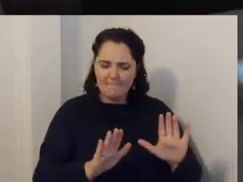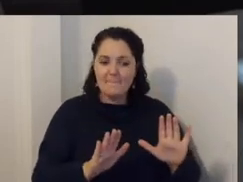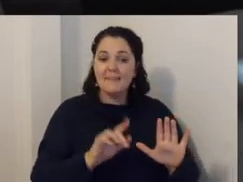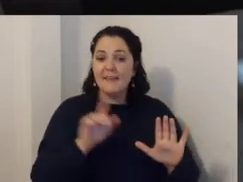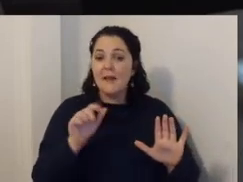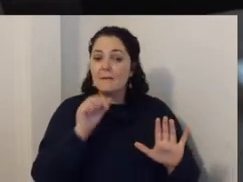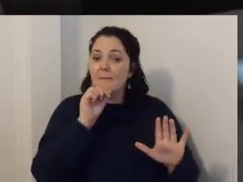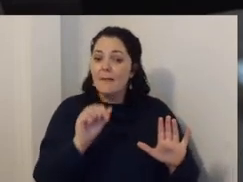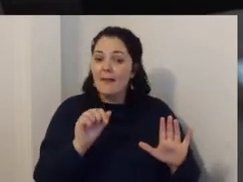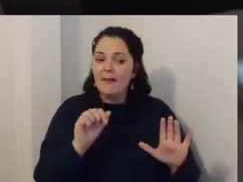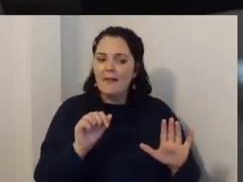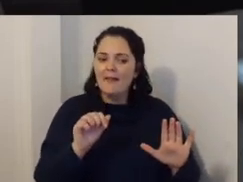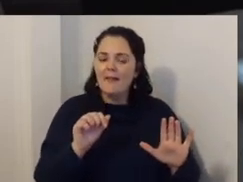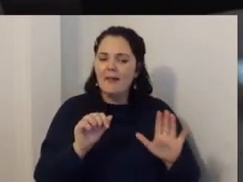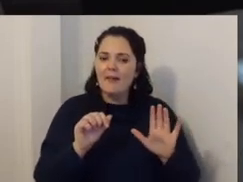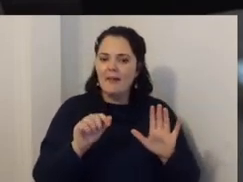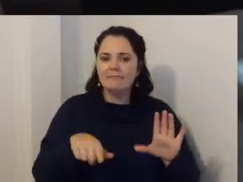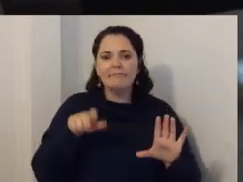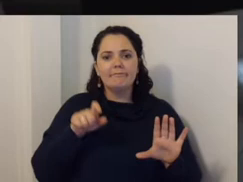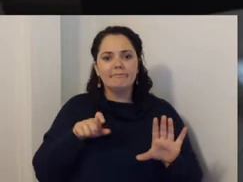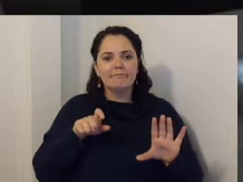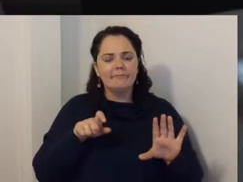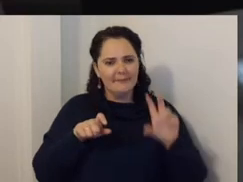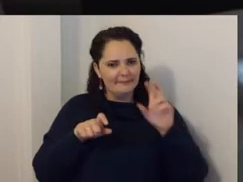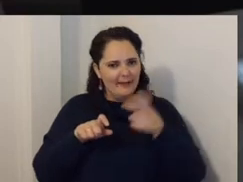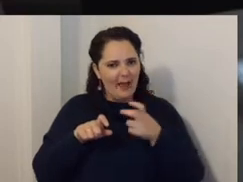goes up in darkness but you get a little bit of light on the stage, you can use those motion those